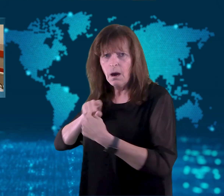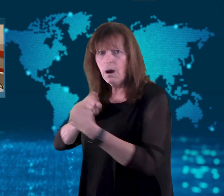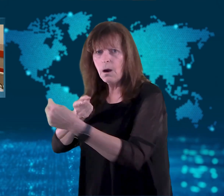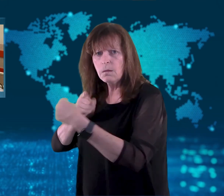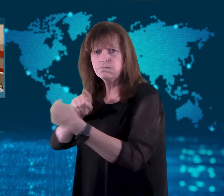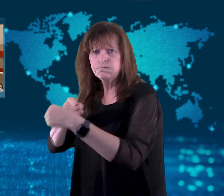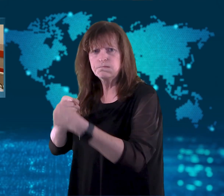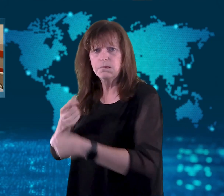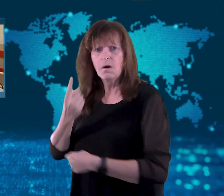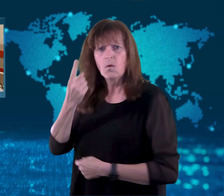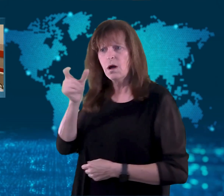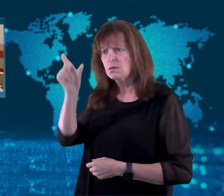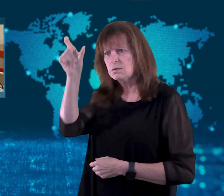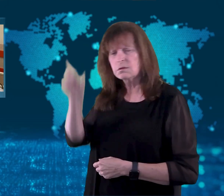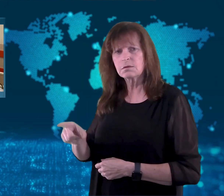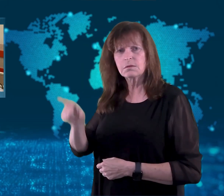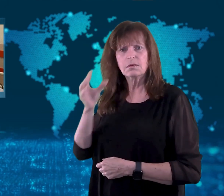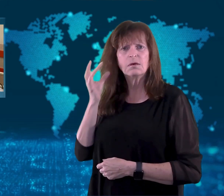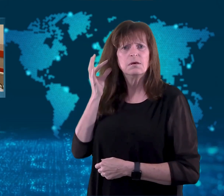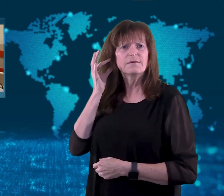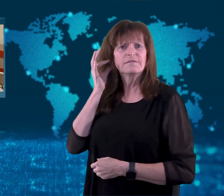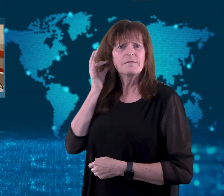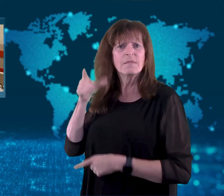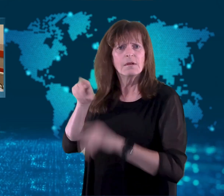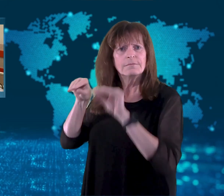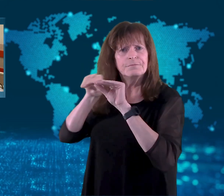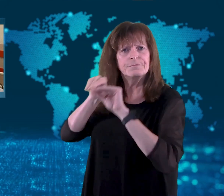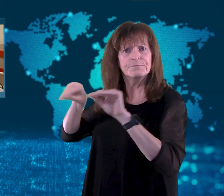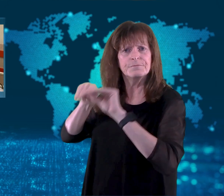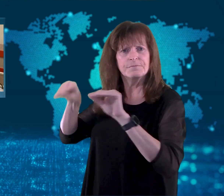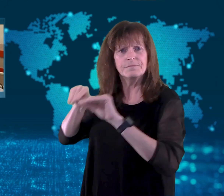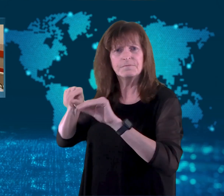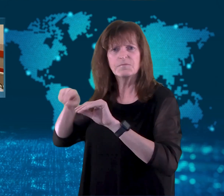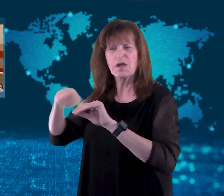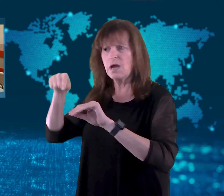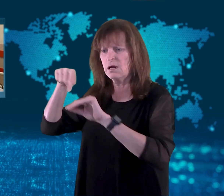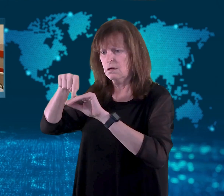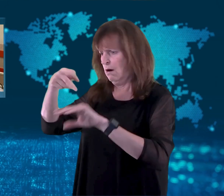A different news channel claims she suffered a blow